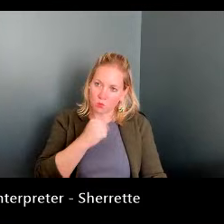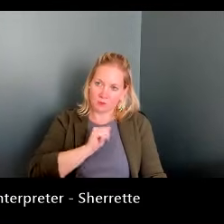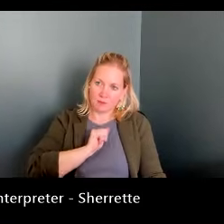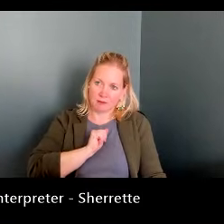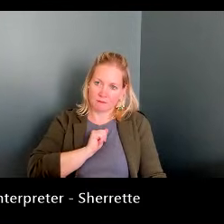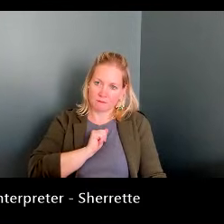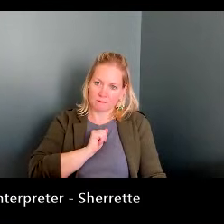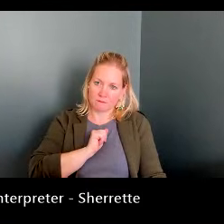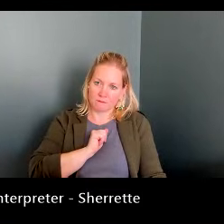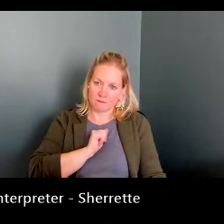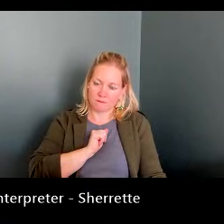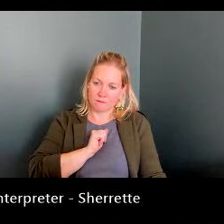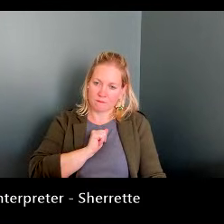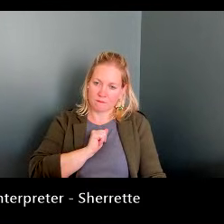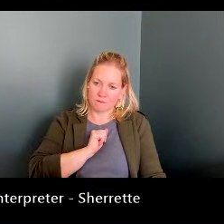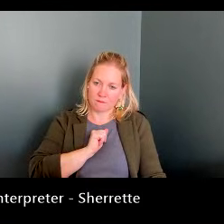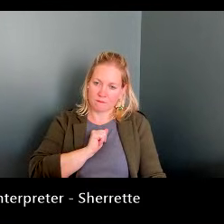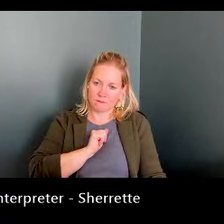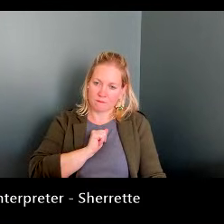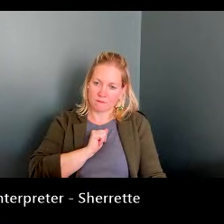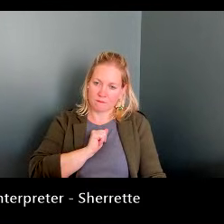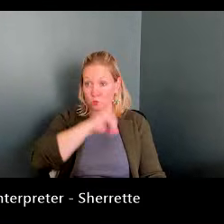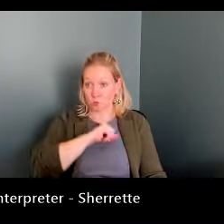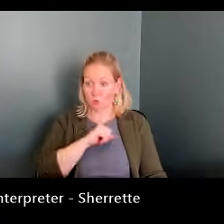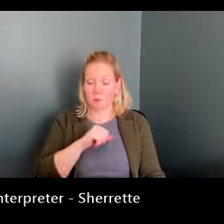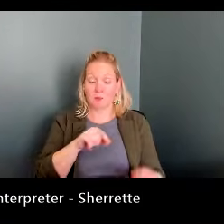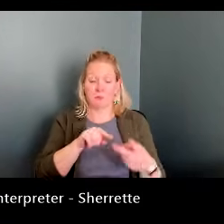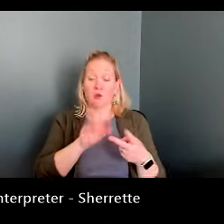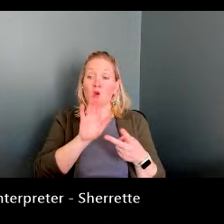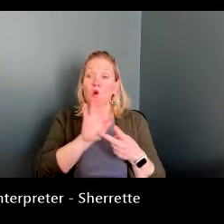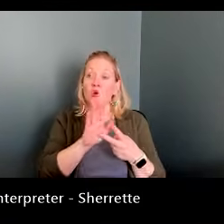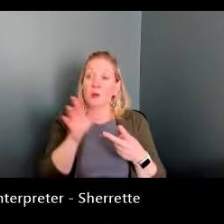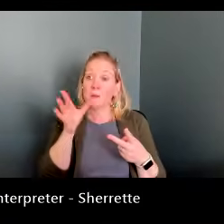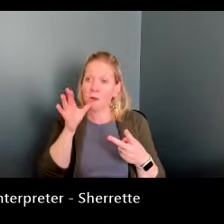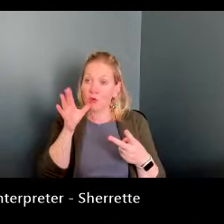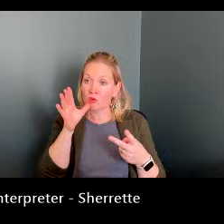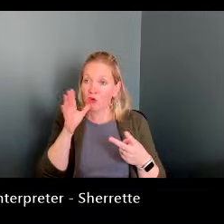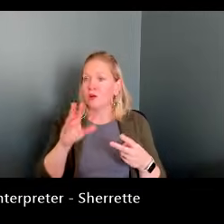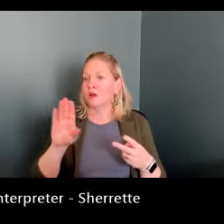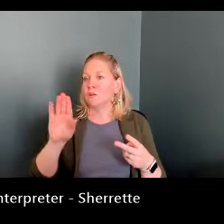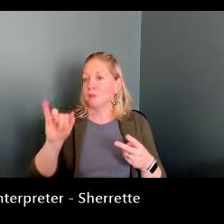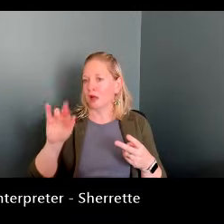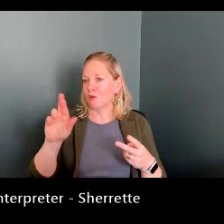because her mother is biracial, that she would not be carrying -- that she wouldn't carry the trait.